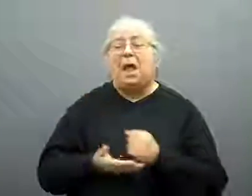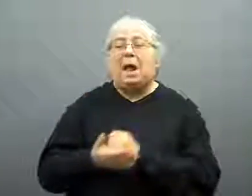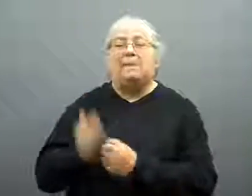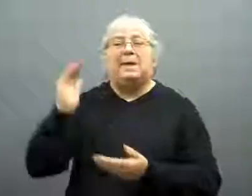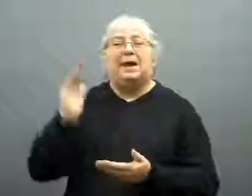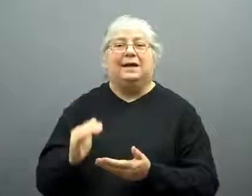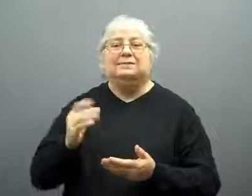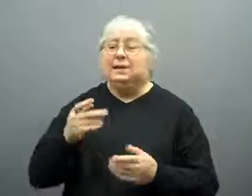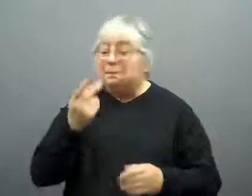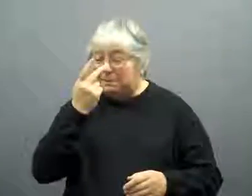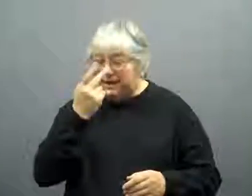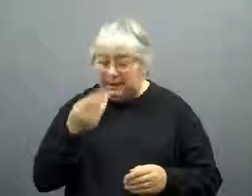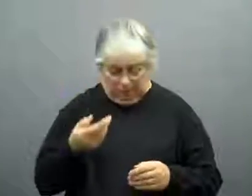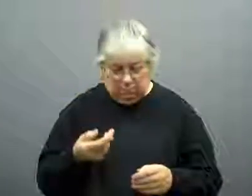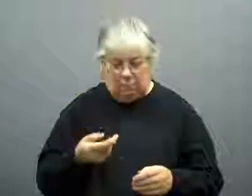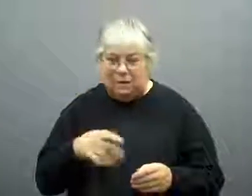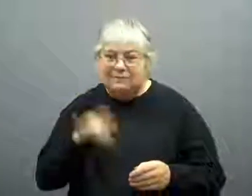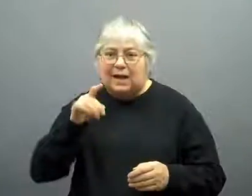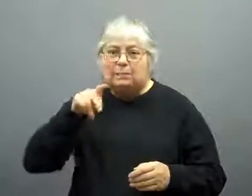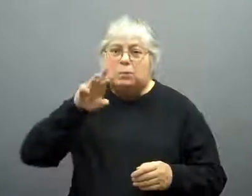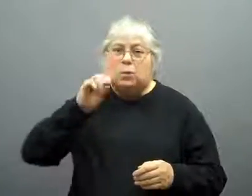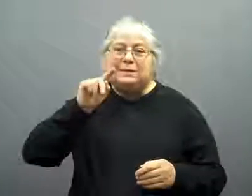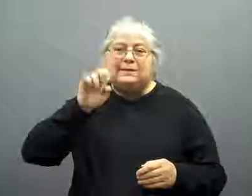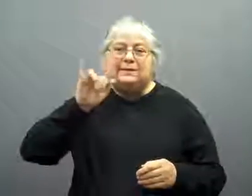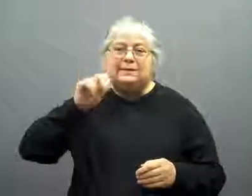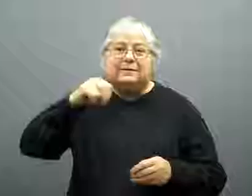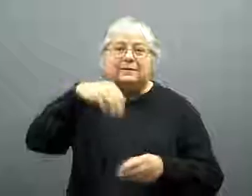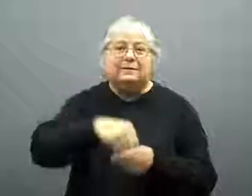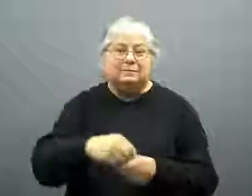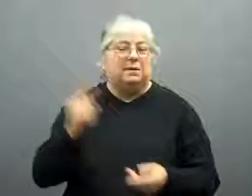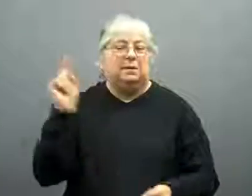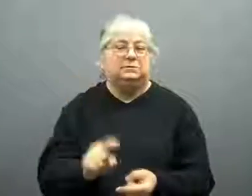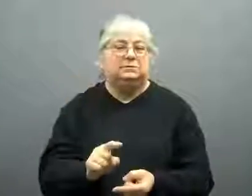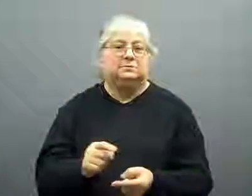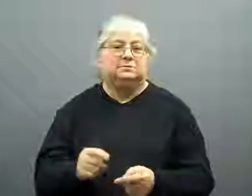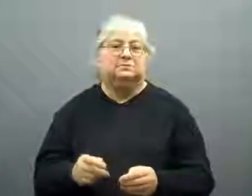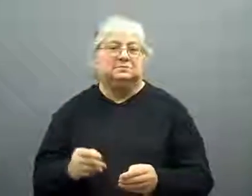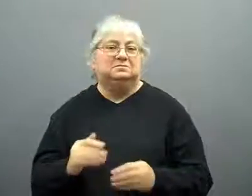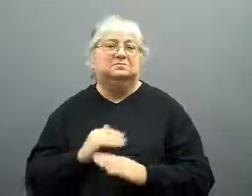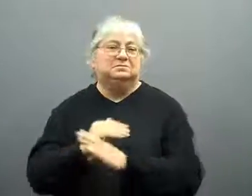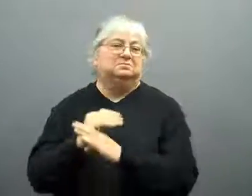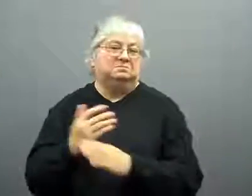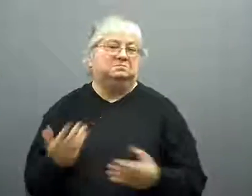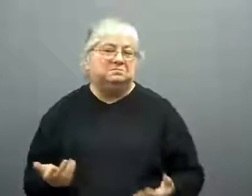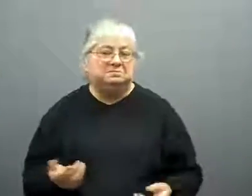Fish oil helps reduce the amount of protein in the urine.